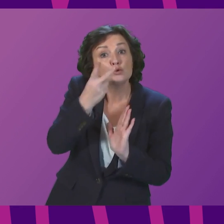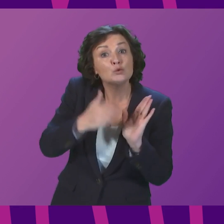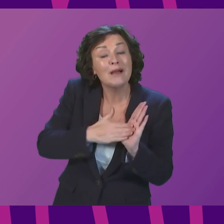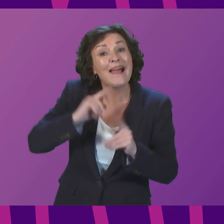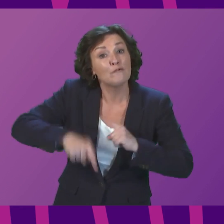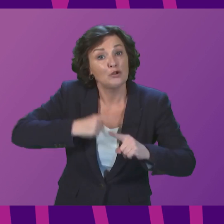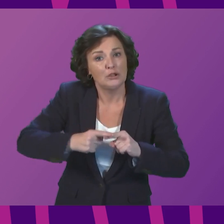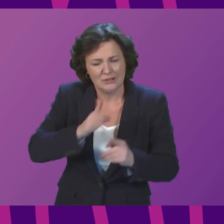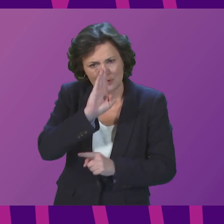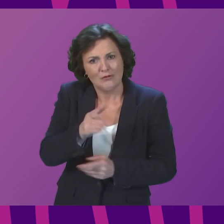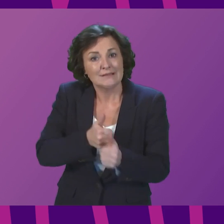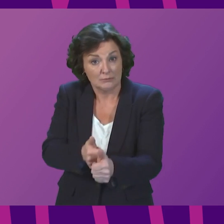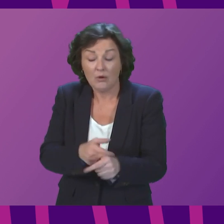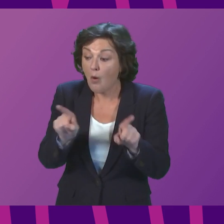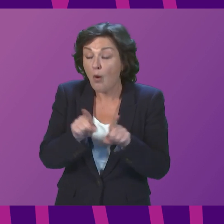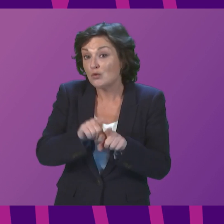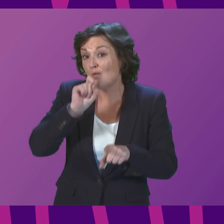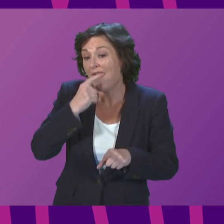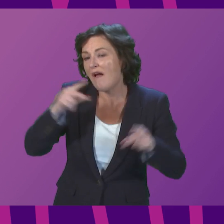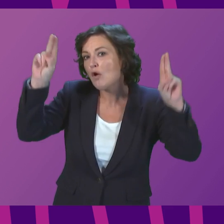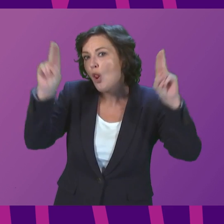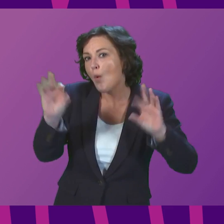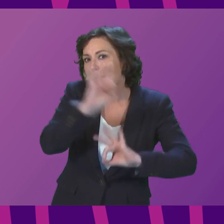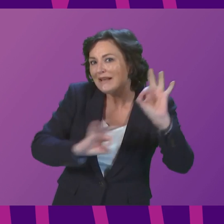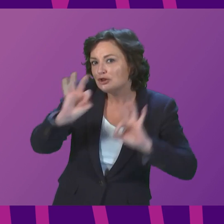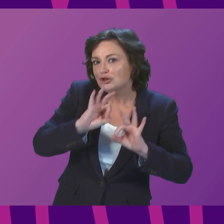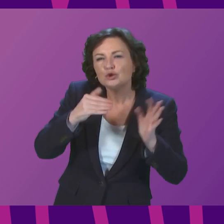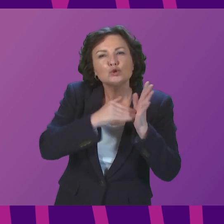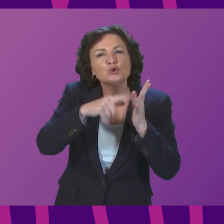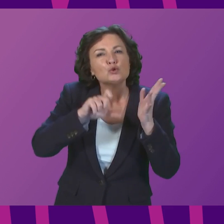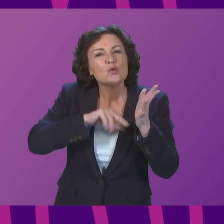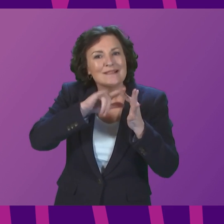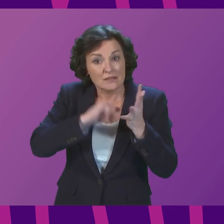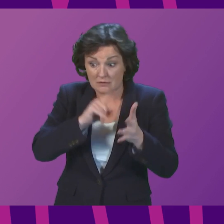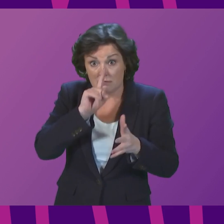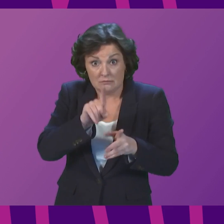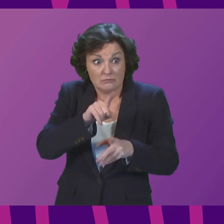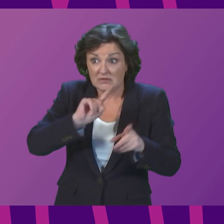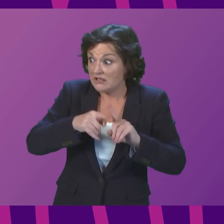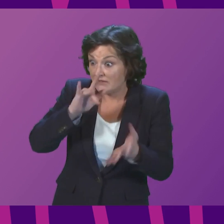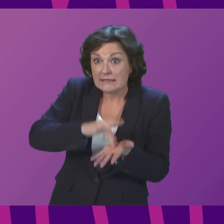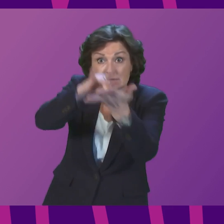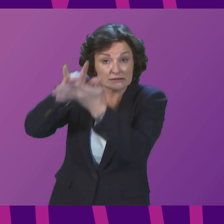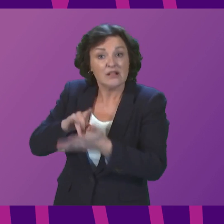We are also introducing low-emission zones in Scotland’s four largest cities, supported by £3.8 million of direct funding.